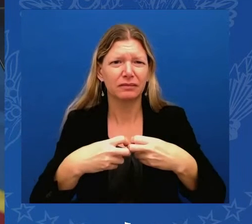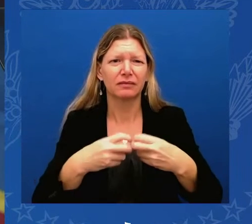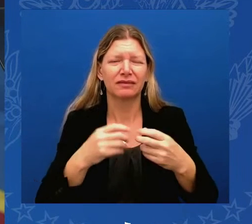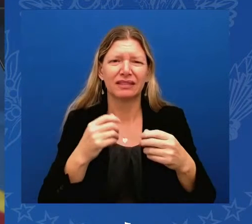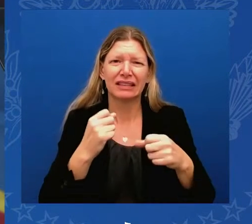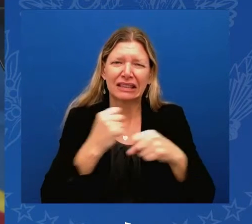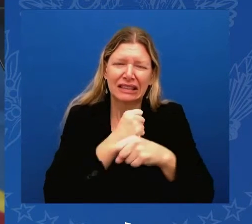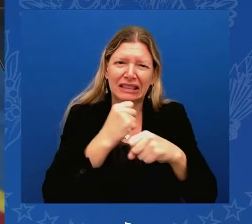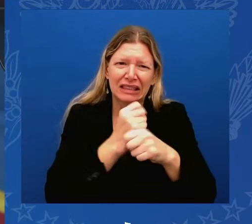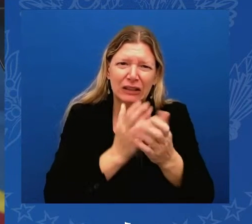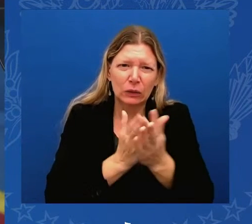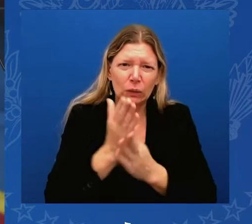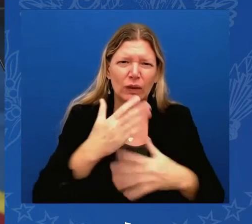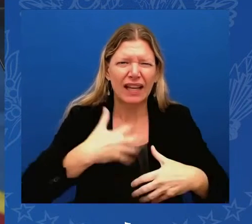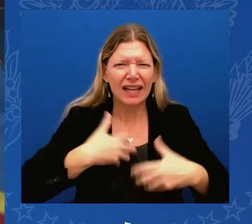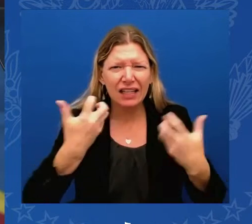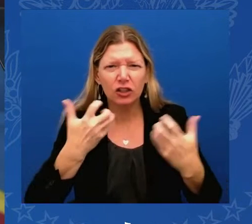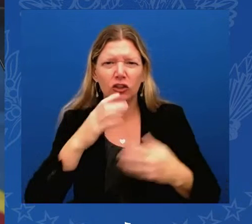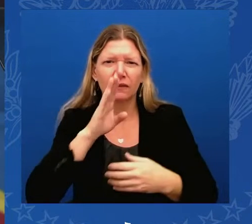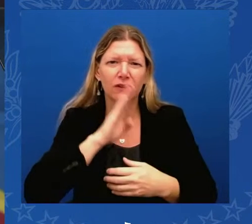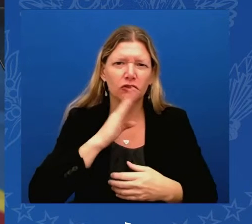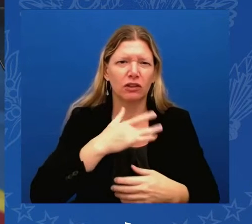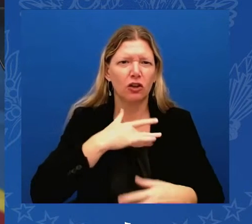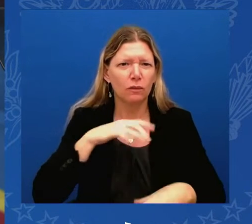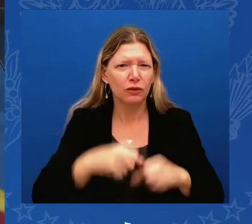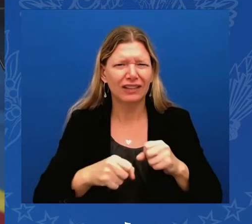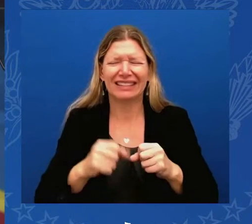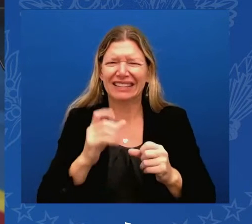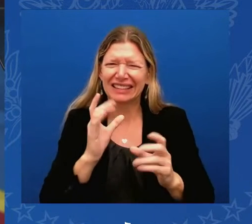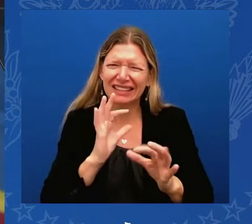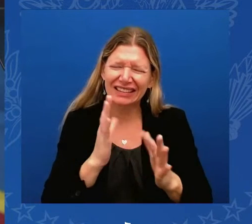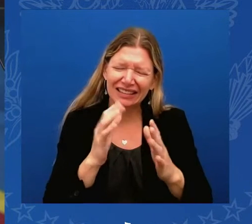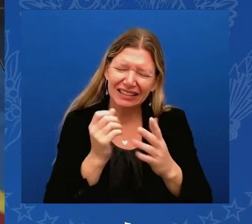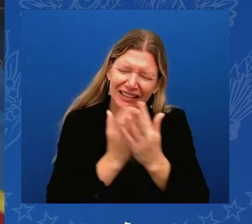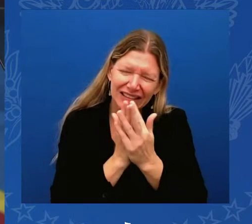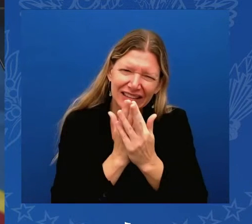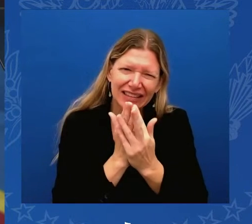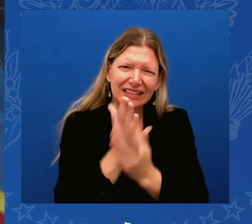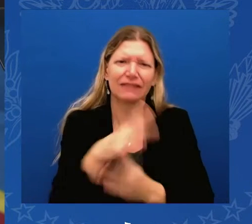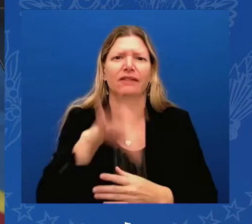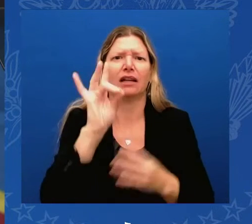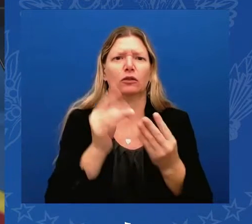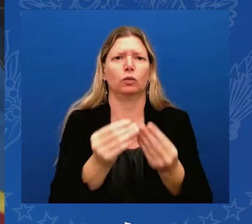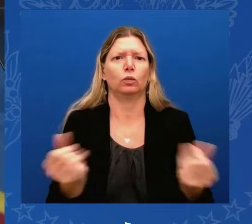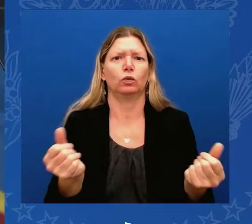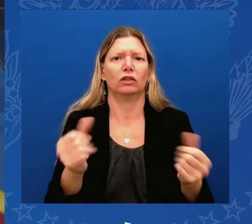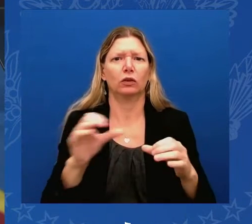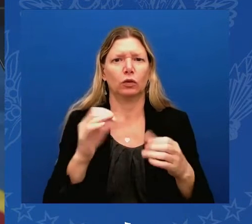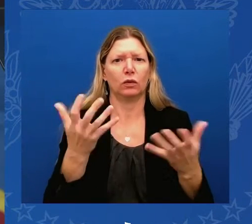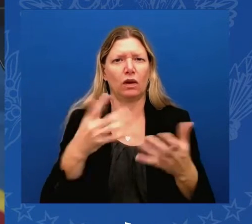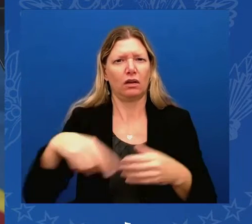You're all future leaders, every one of you graduating today. And that's not hyperbole. You're future leaders, all of you.